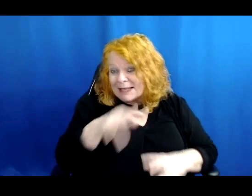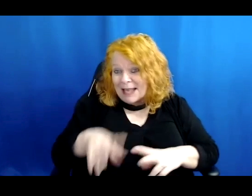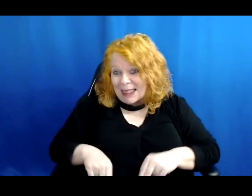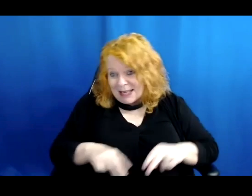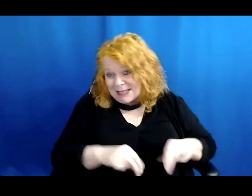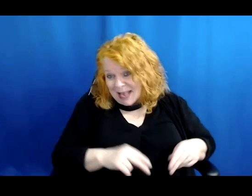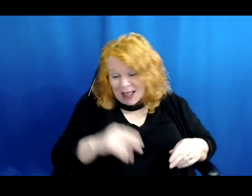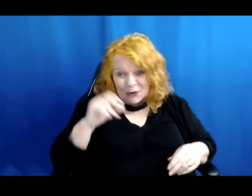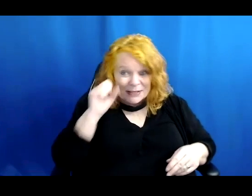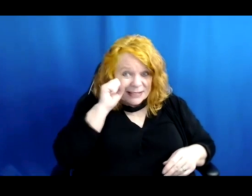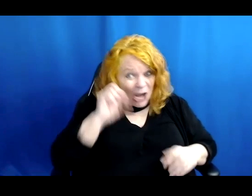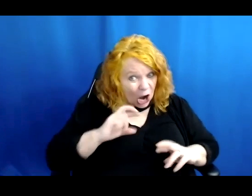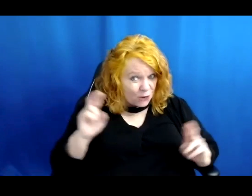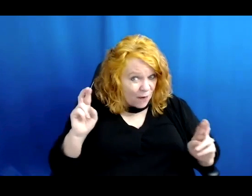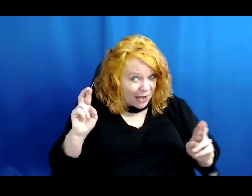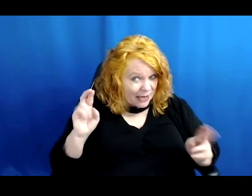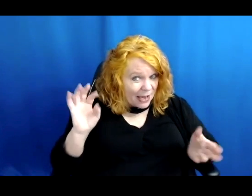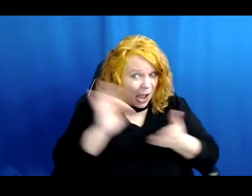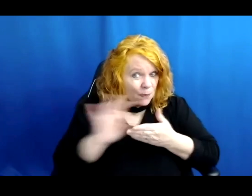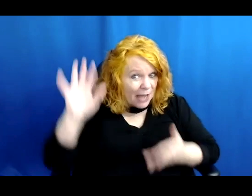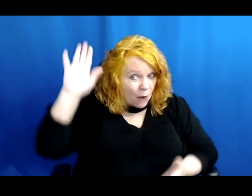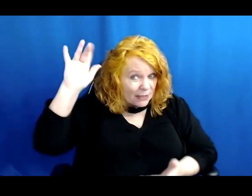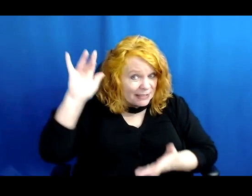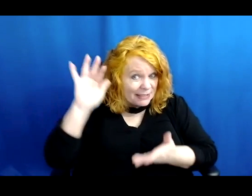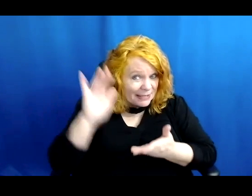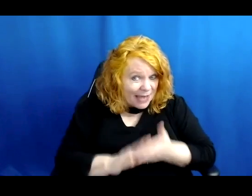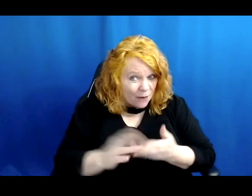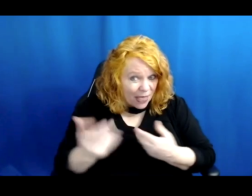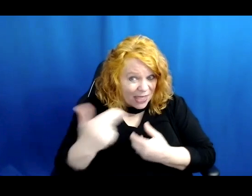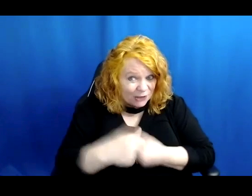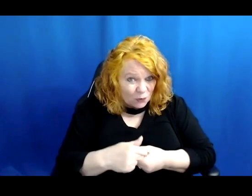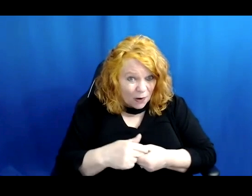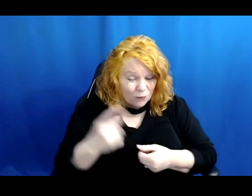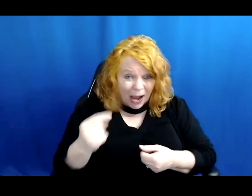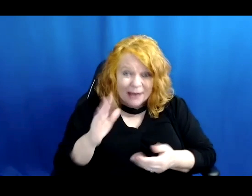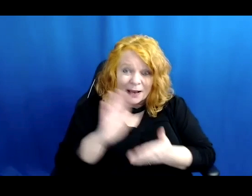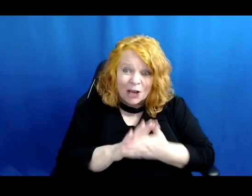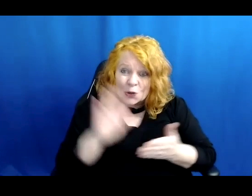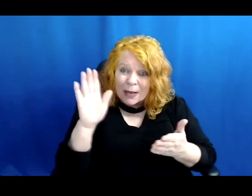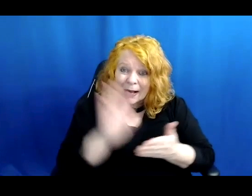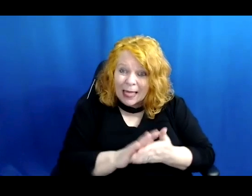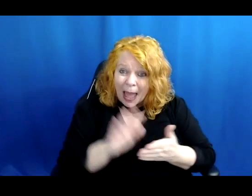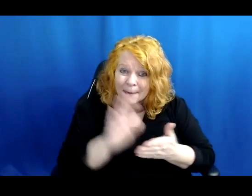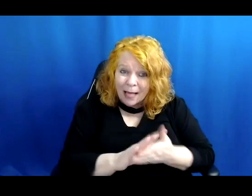Are you ready? I’m going ot count us down. I want everyone to join in. Clap! Clap along!